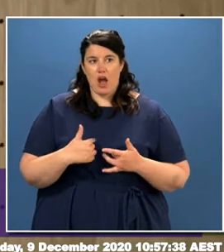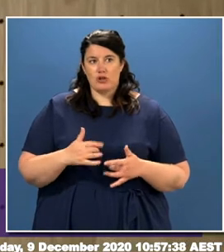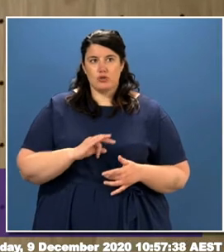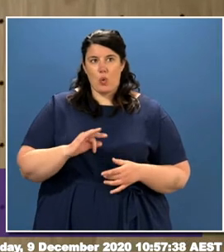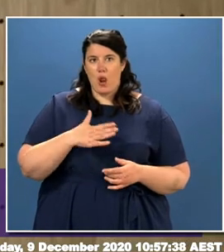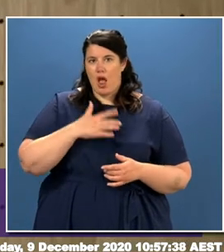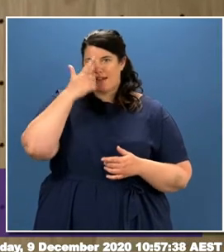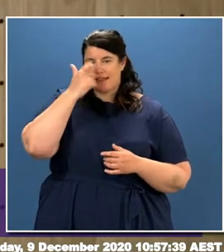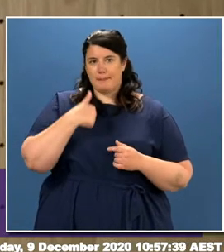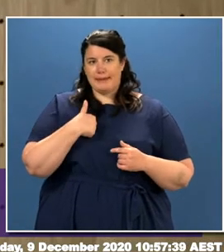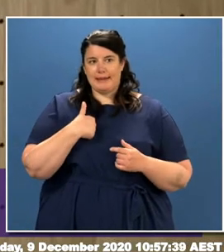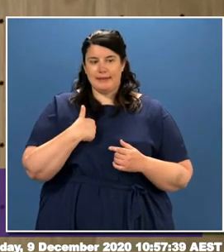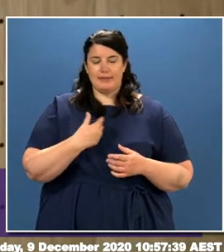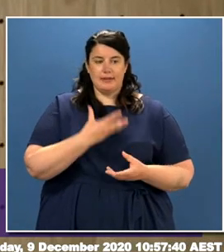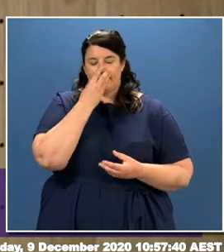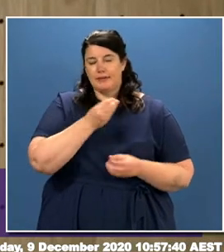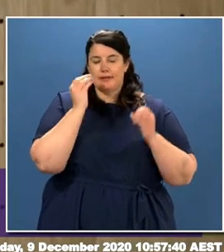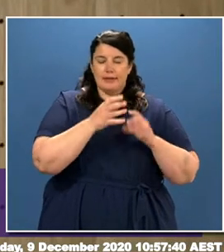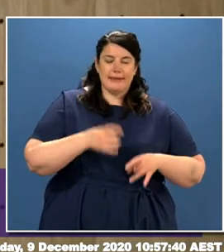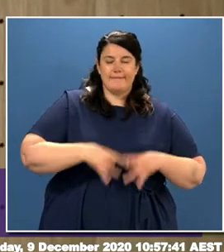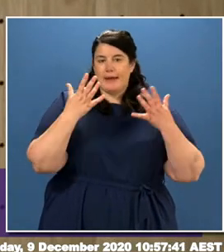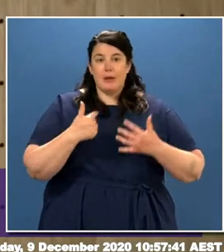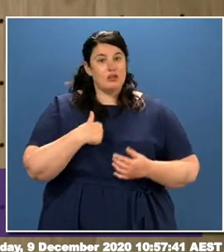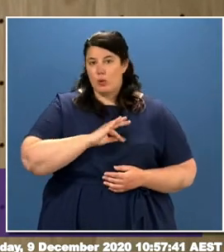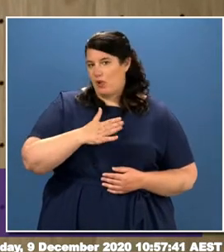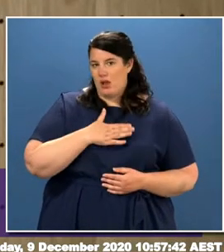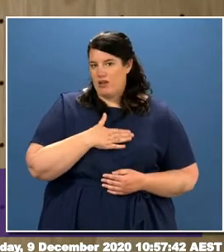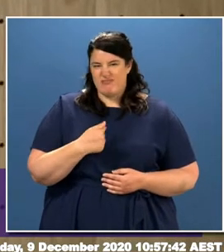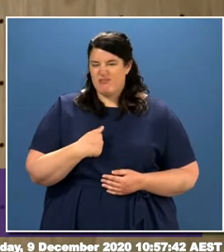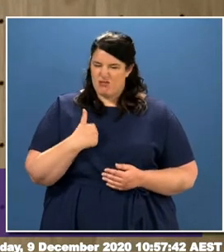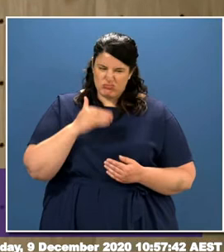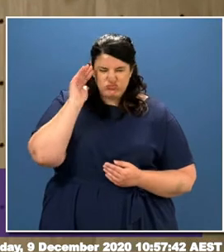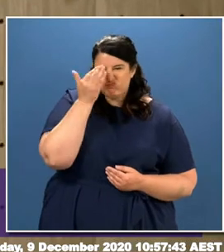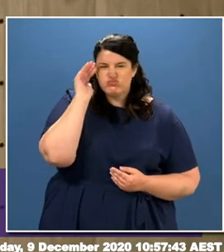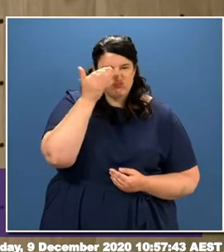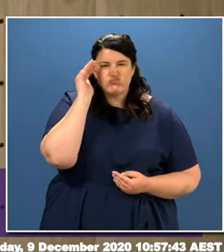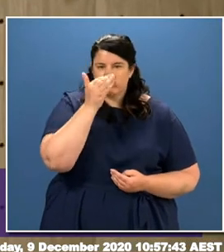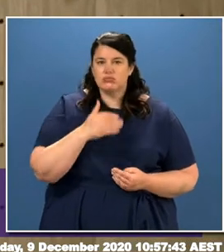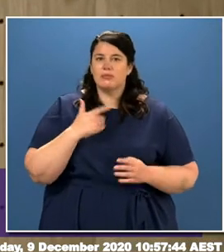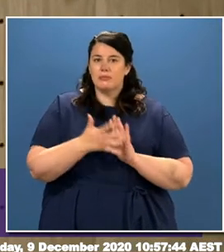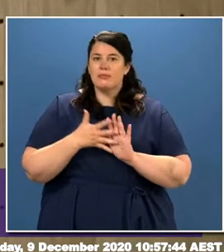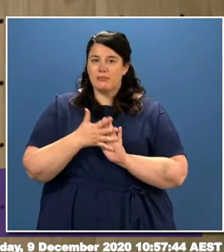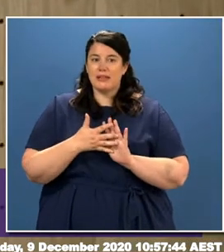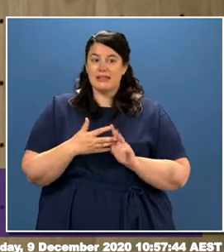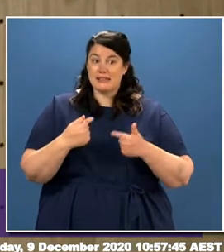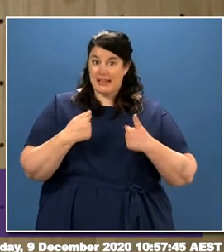So that's, you know, it's like a personal success story for me when I